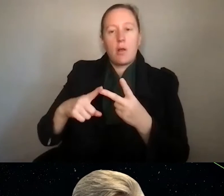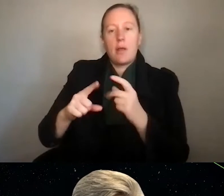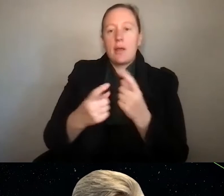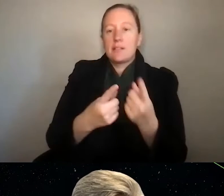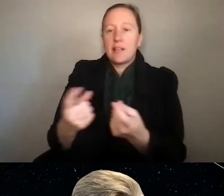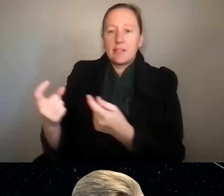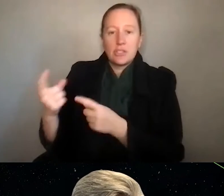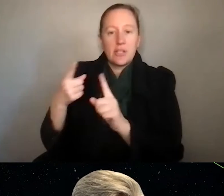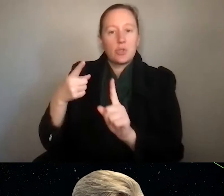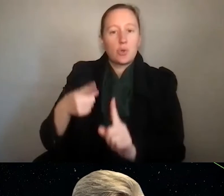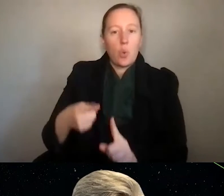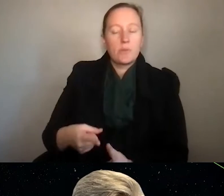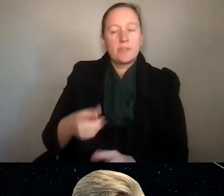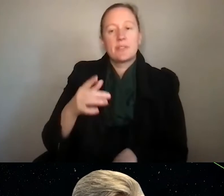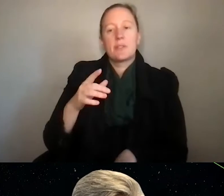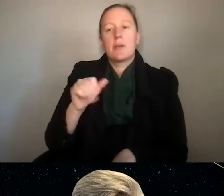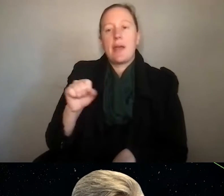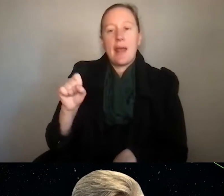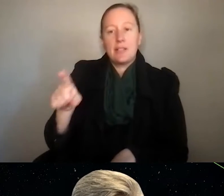and as you address them,